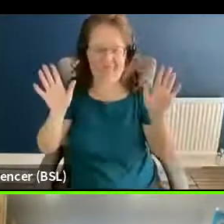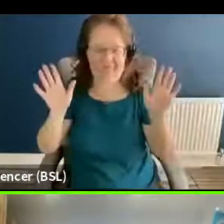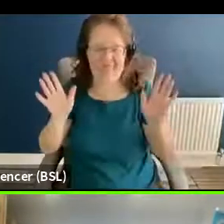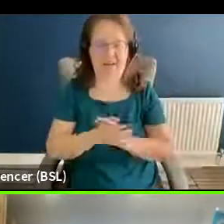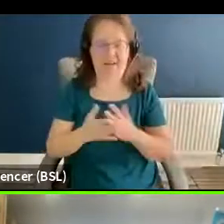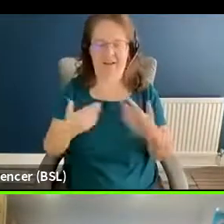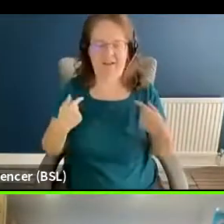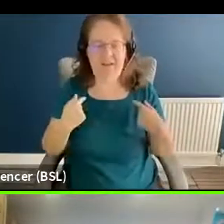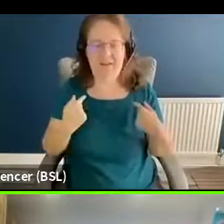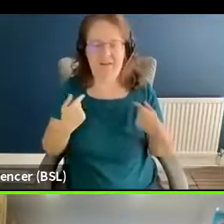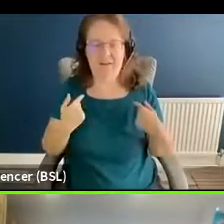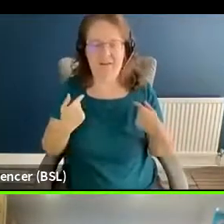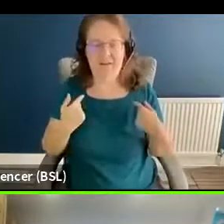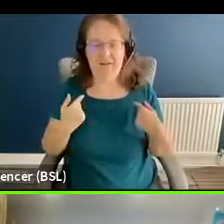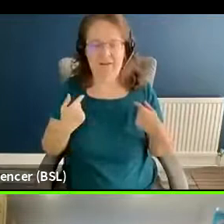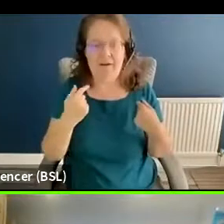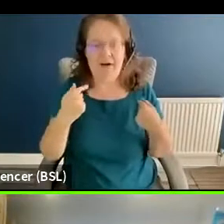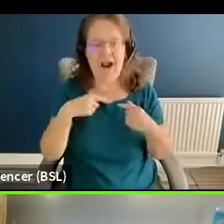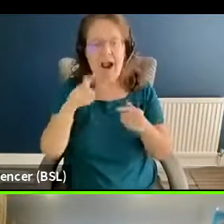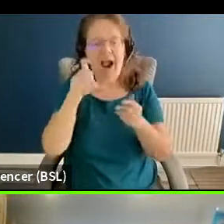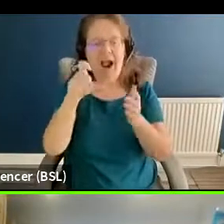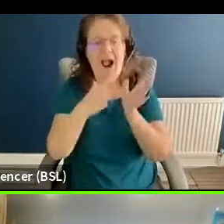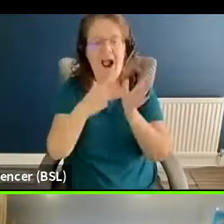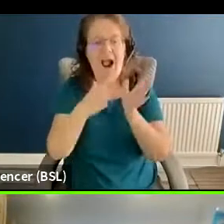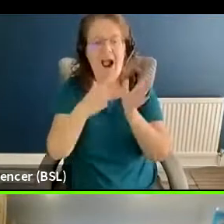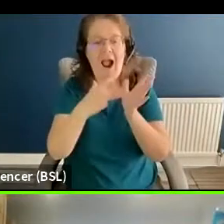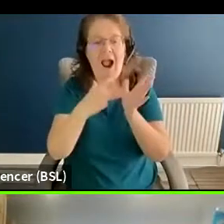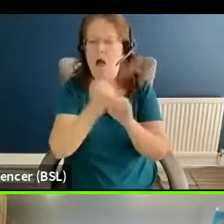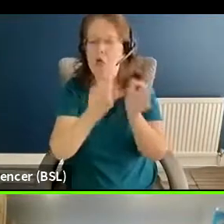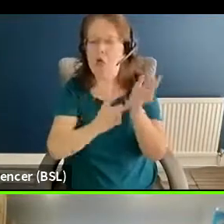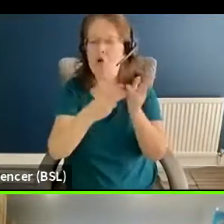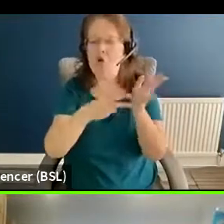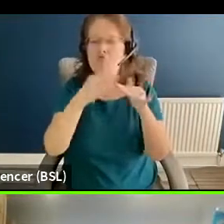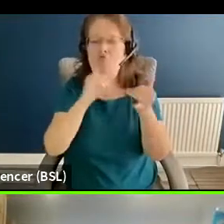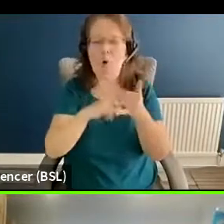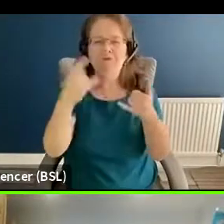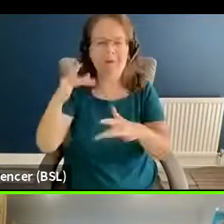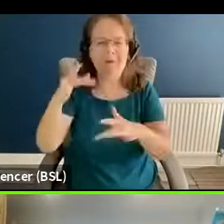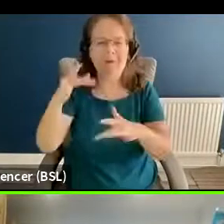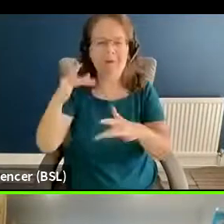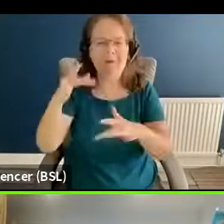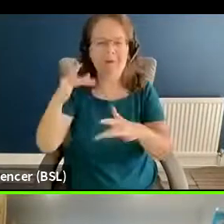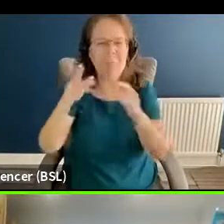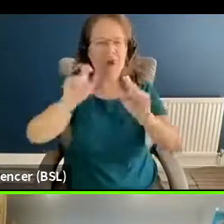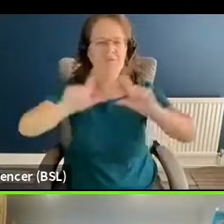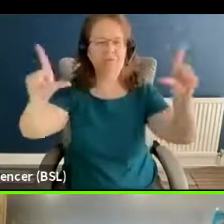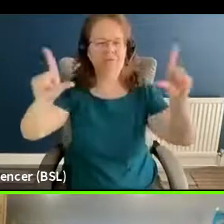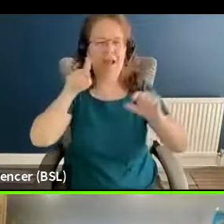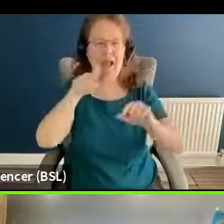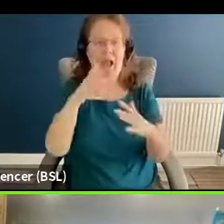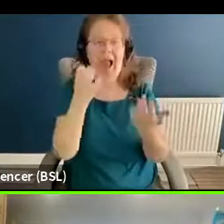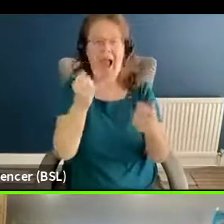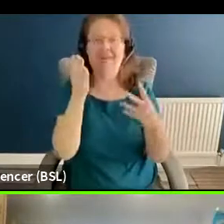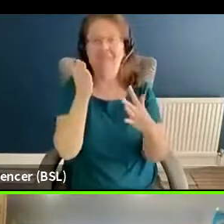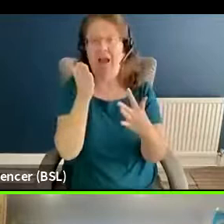In fact Karl Groves has put up a website where nearly 500 accessibility specialists, including